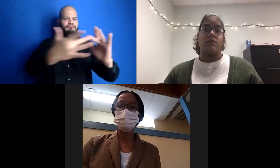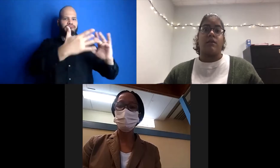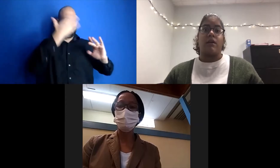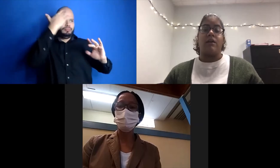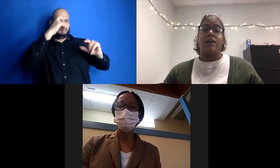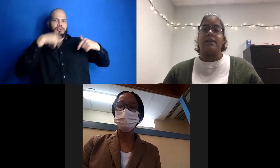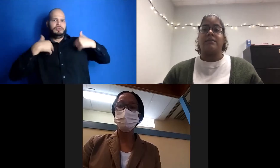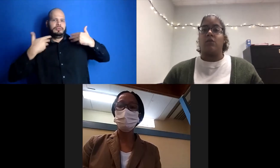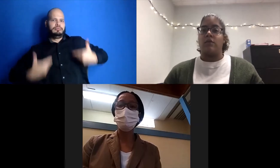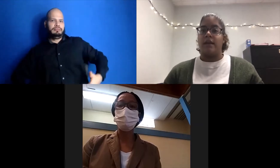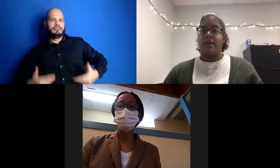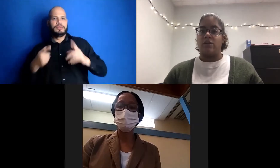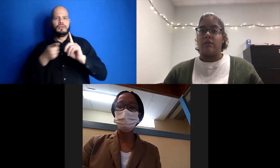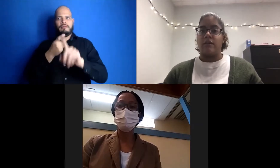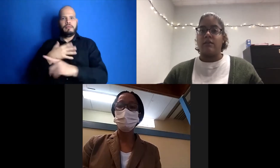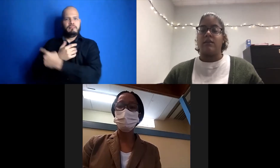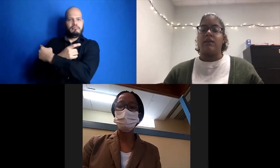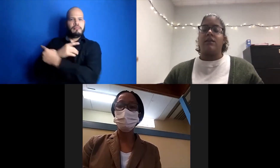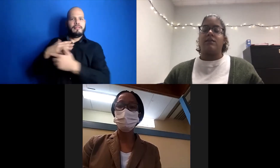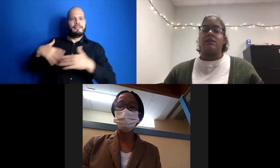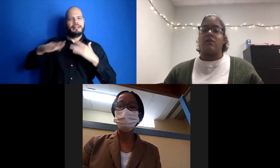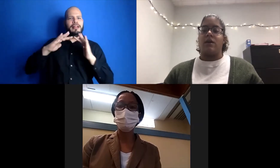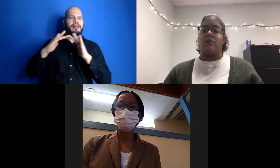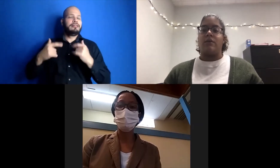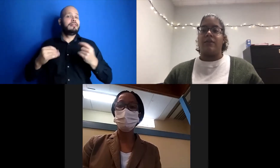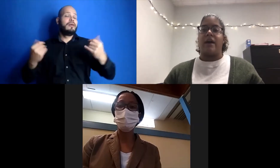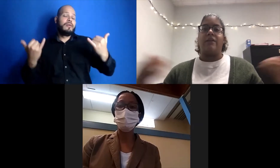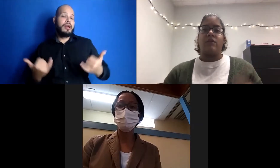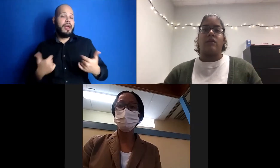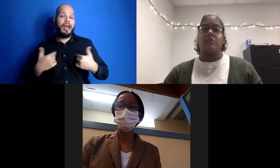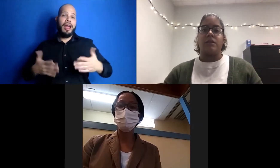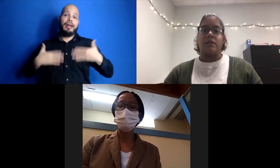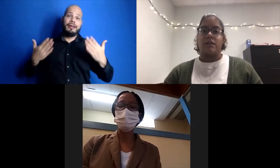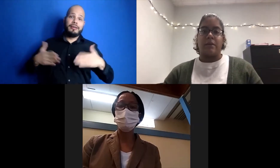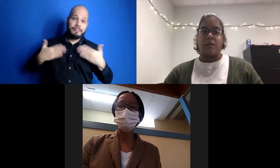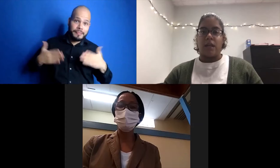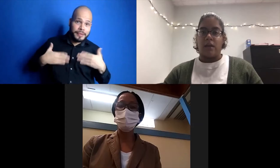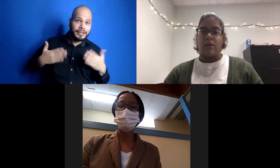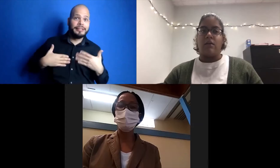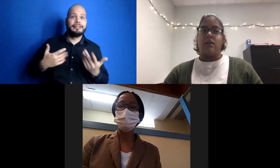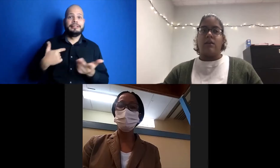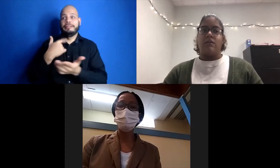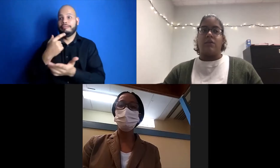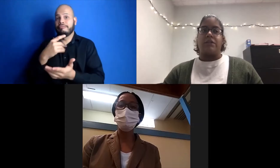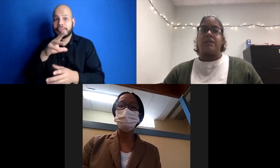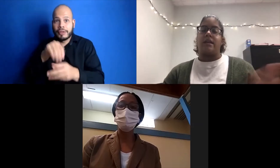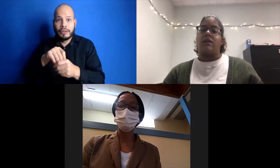far it's more in the HR field so um with that I feel completely accepted here versus like other